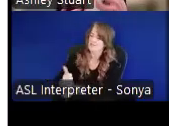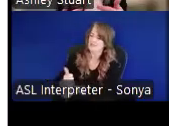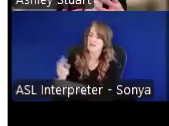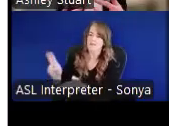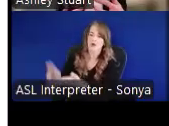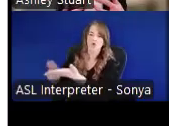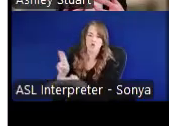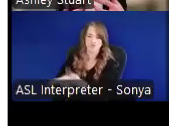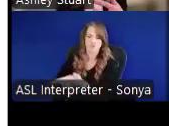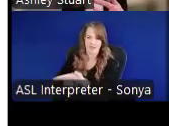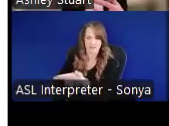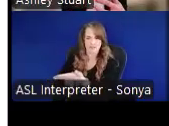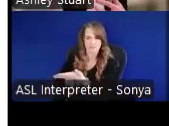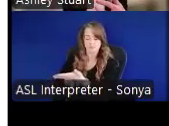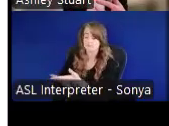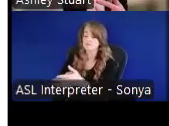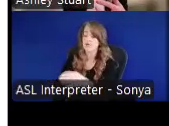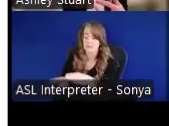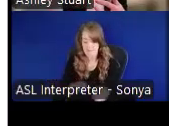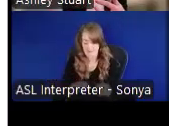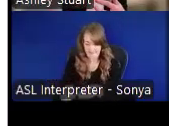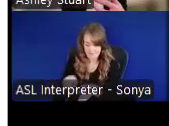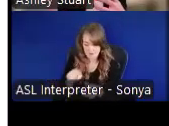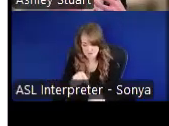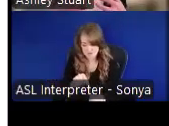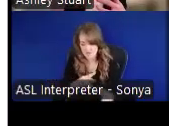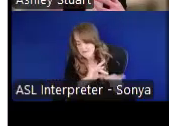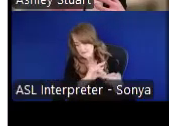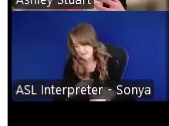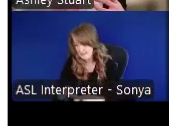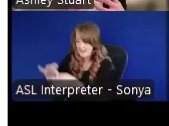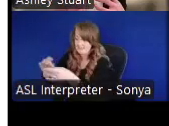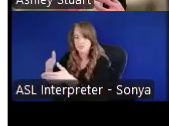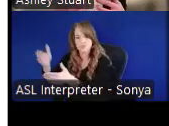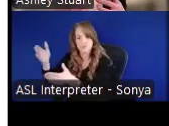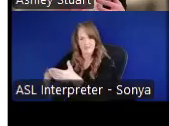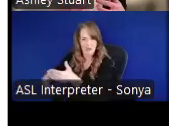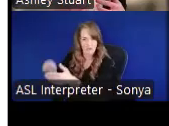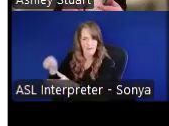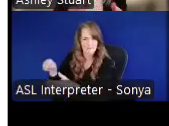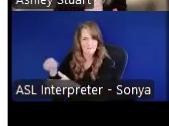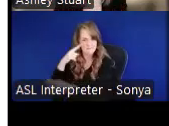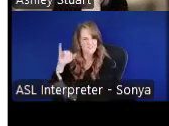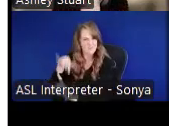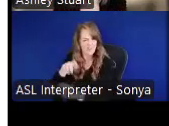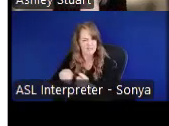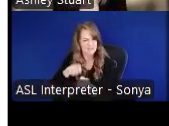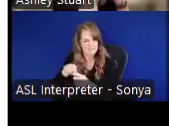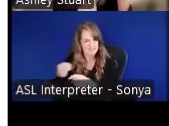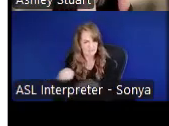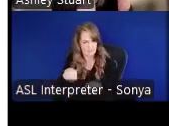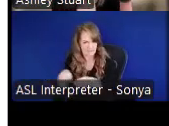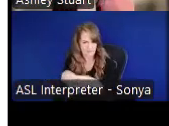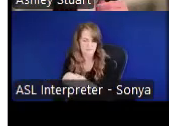a behavior and the outcome of that particular behavior. So if